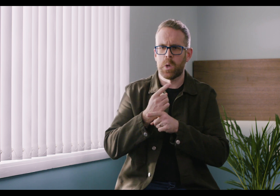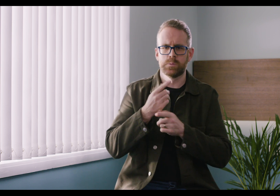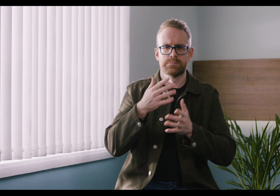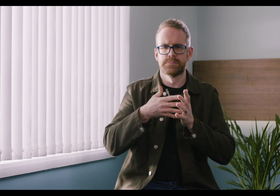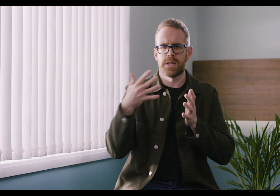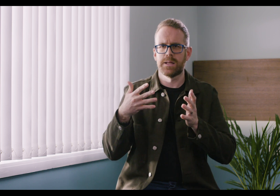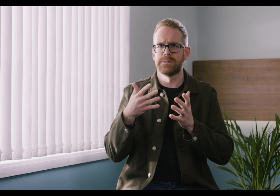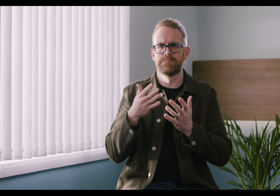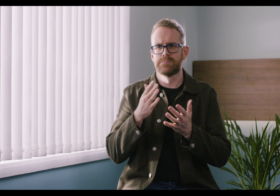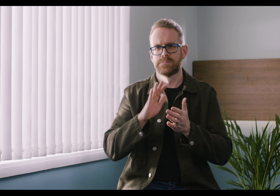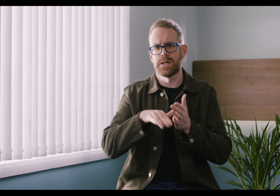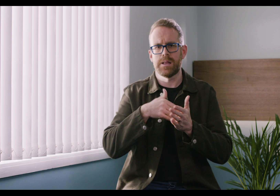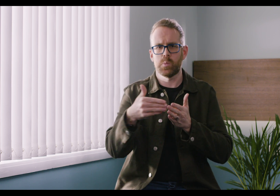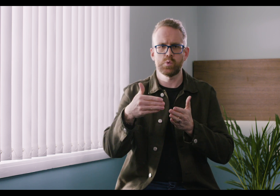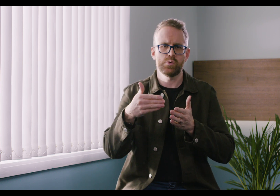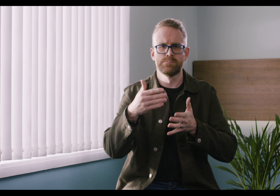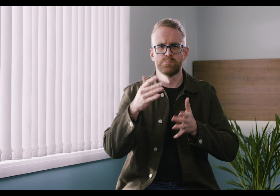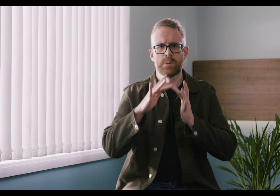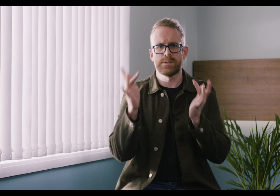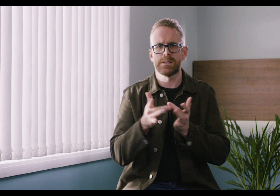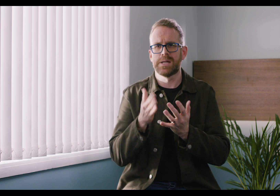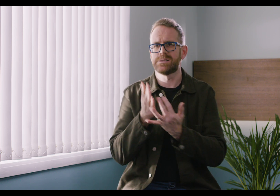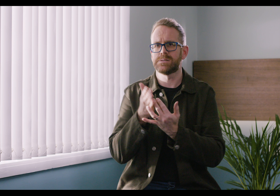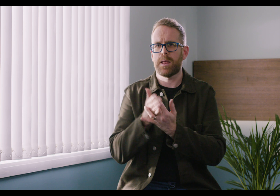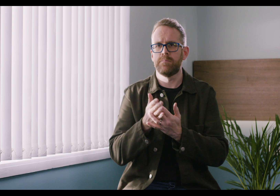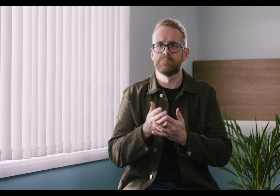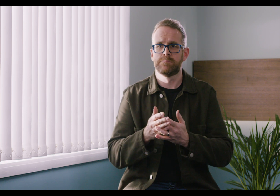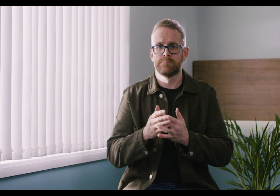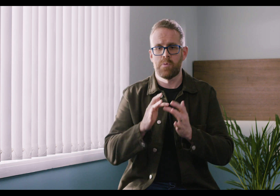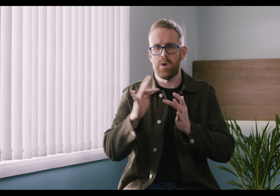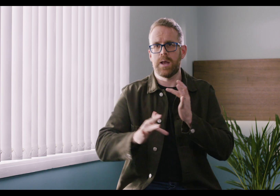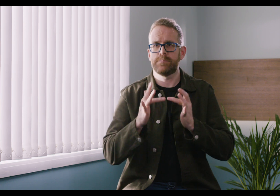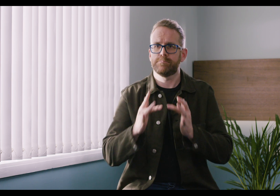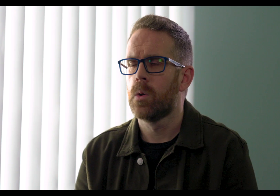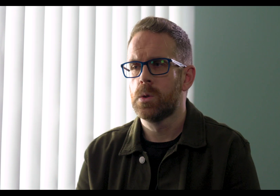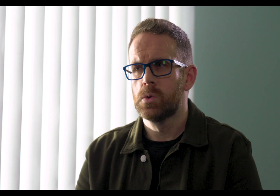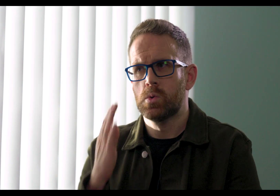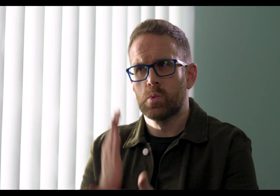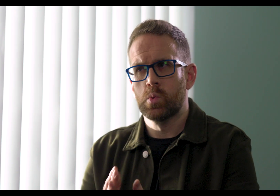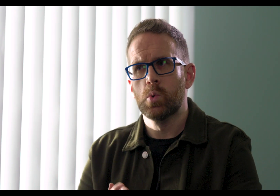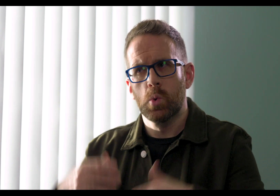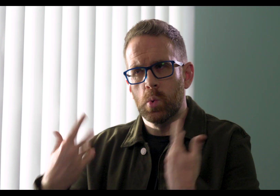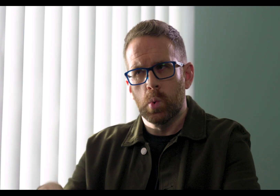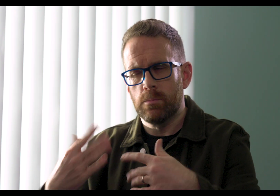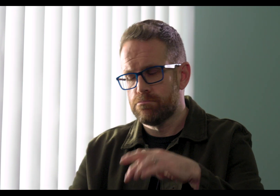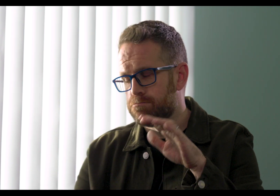talking about making websites more accessible through Signly's translation services online. This is a really important issue.